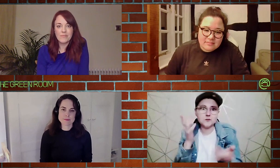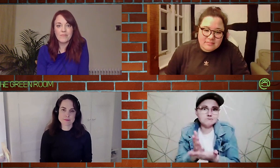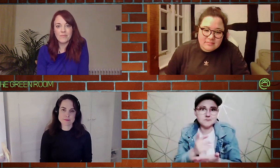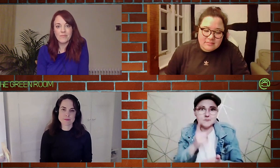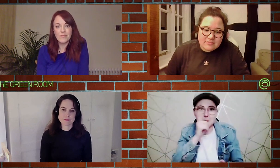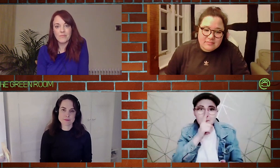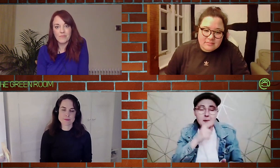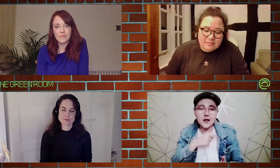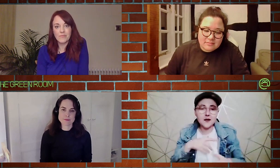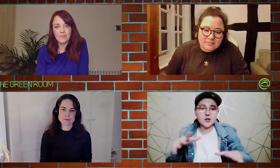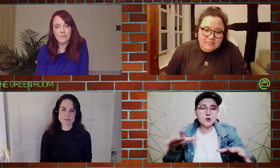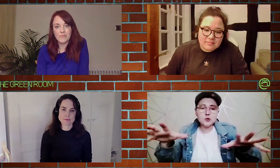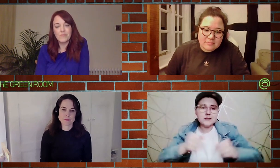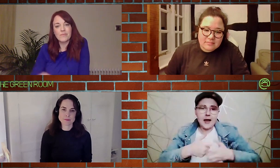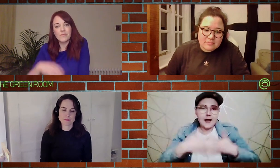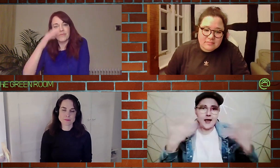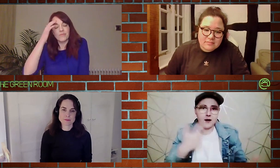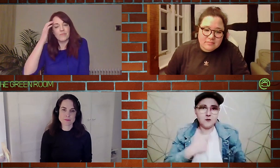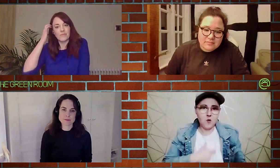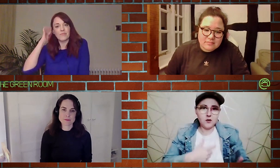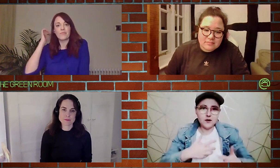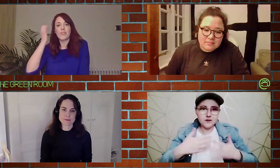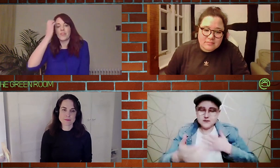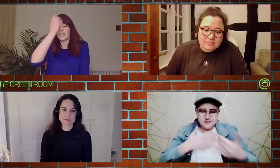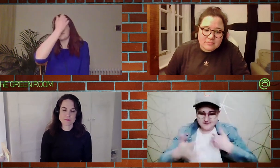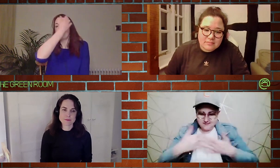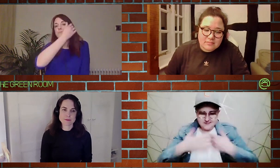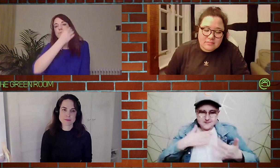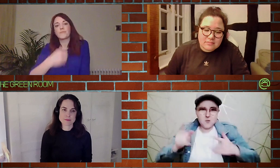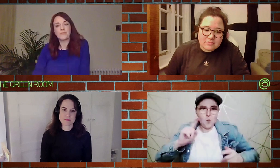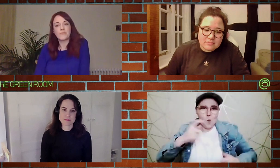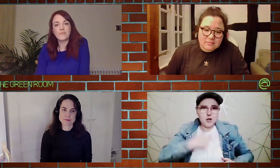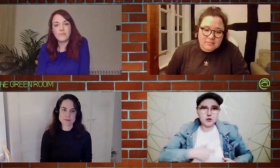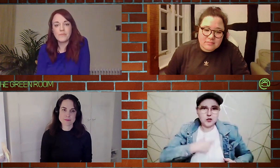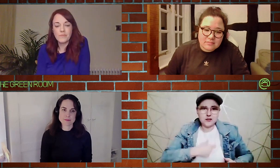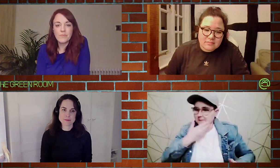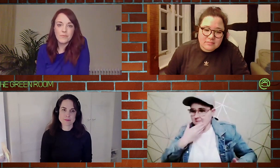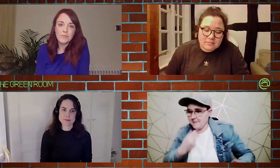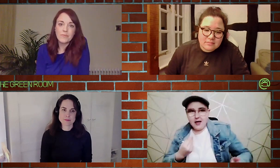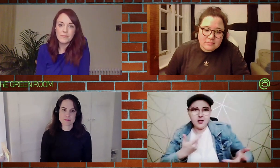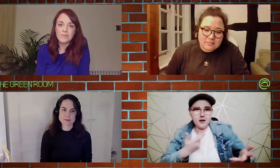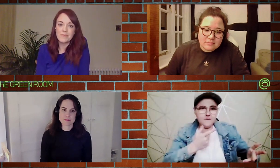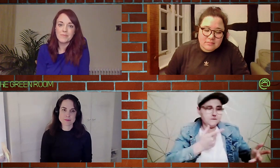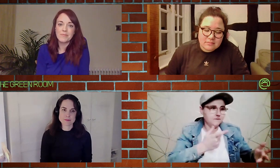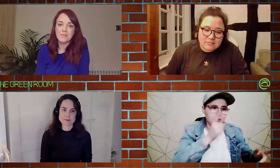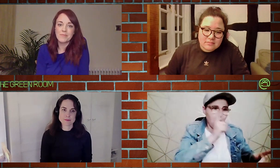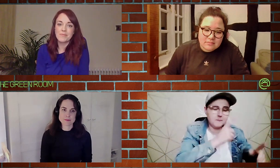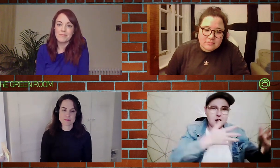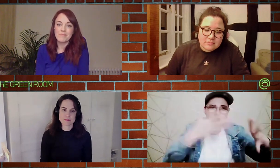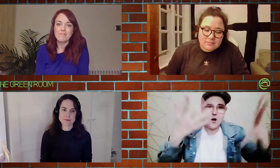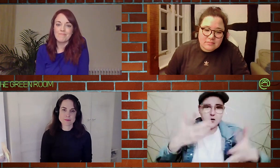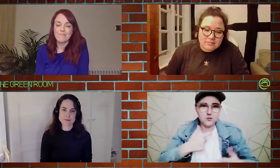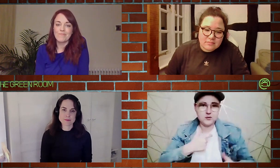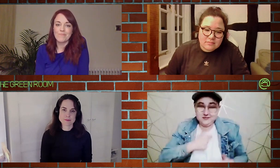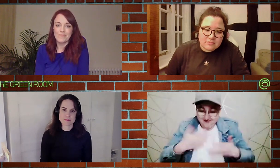And I would just like to plant a seed for the audience. Just to show them that a non-binary person can get any role. It doesn't matter